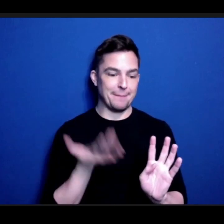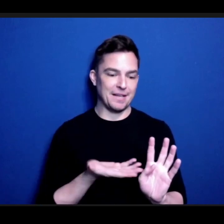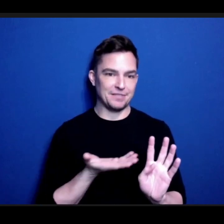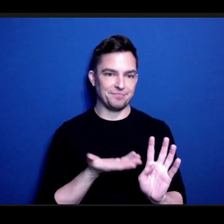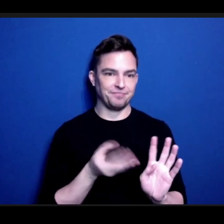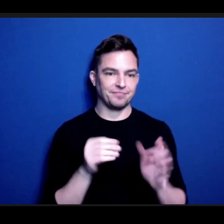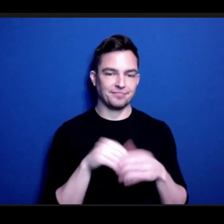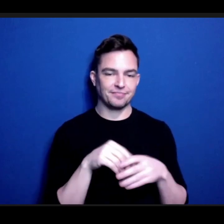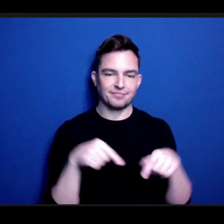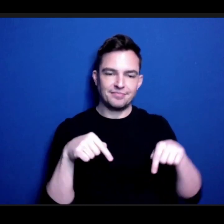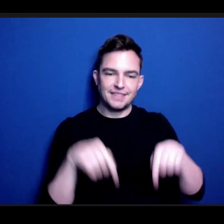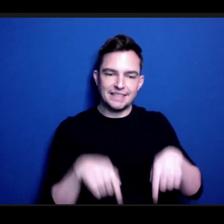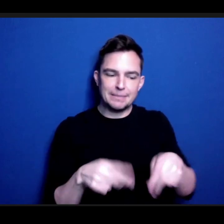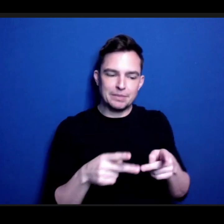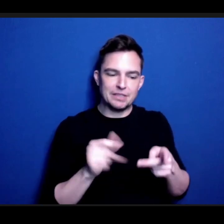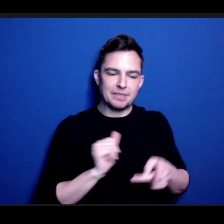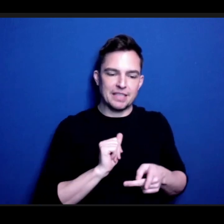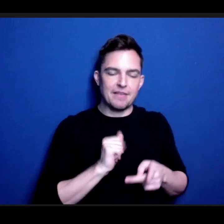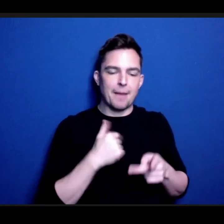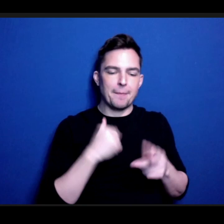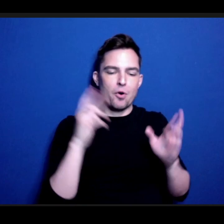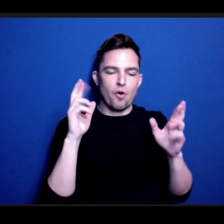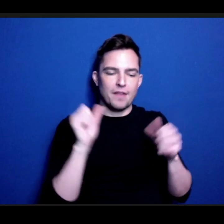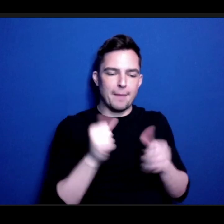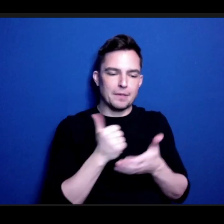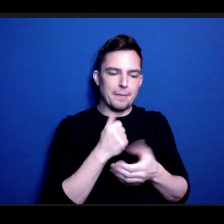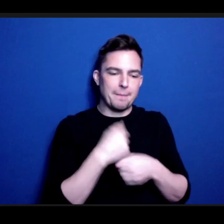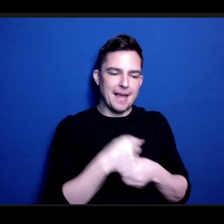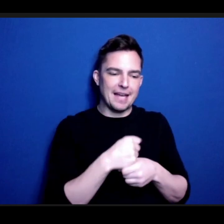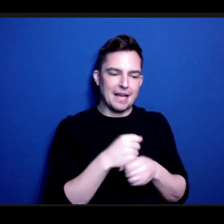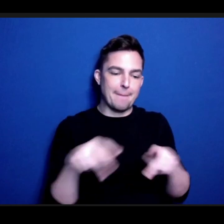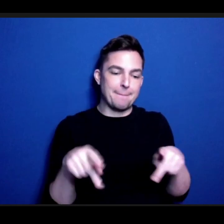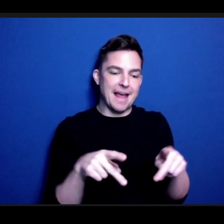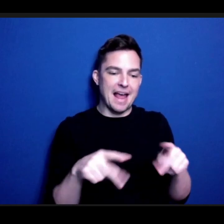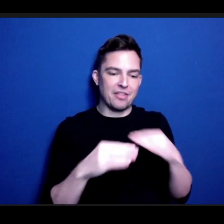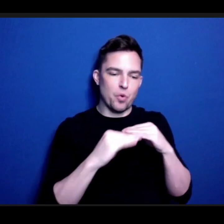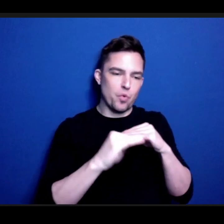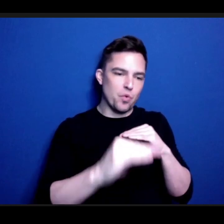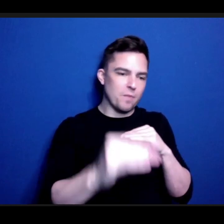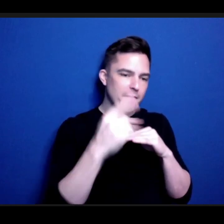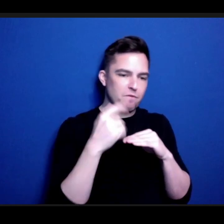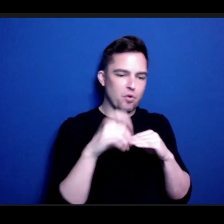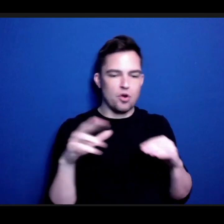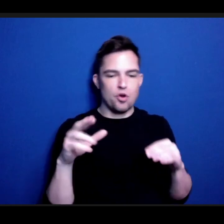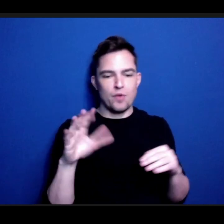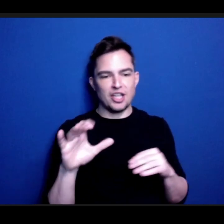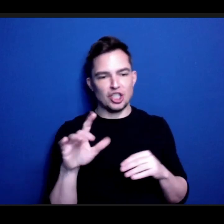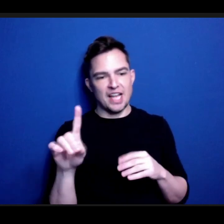I'm able to, you know, hopefully, make the pass for racialised and Indigenous students